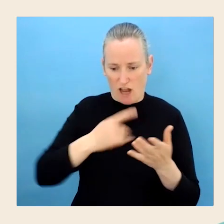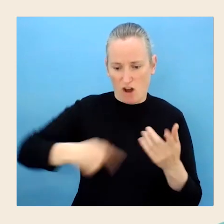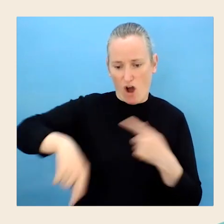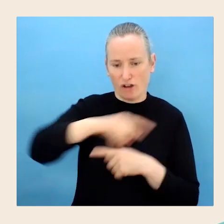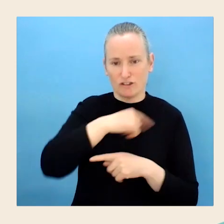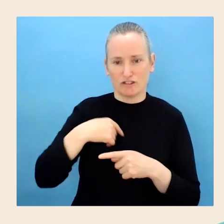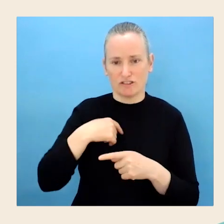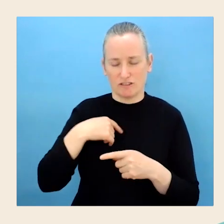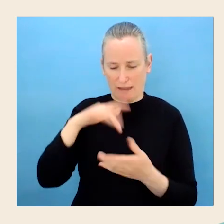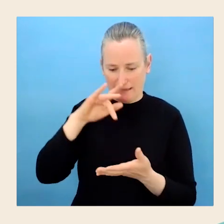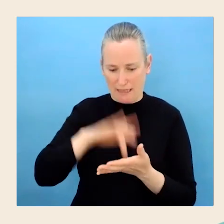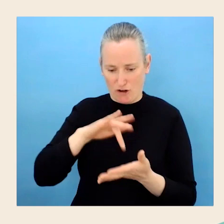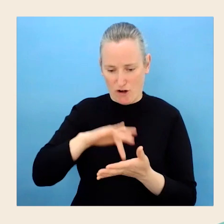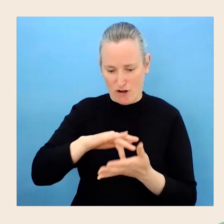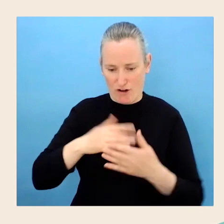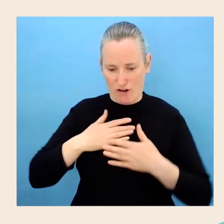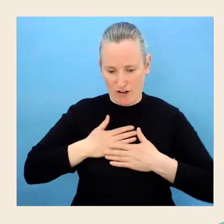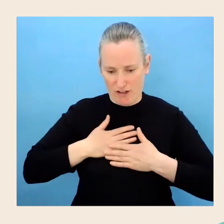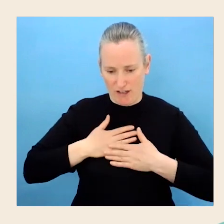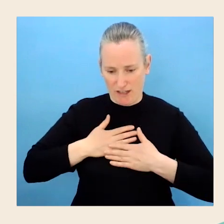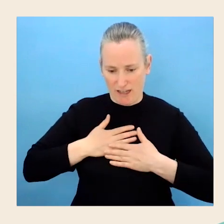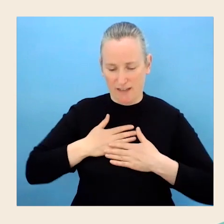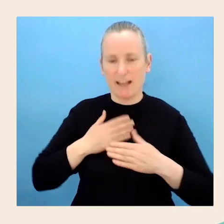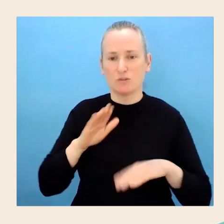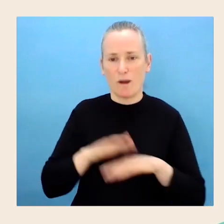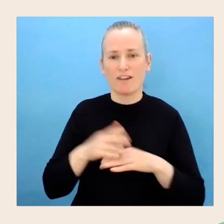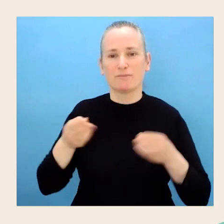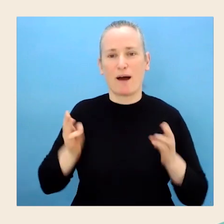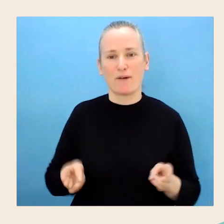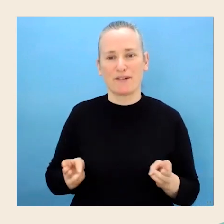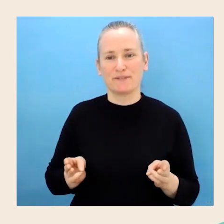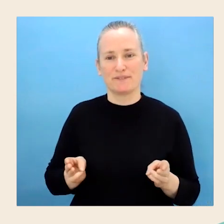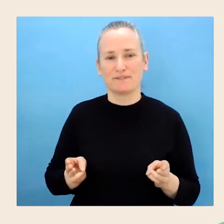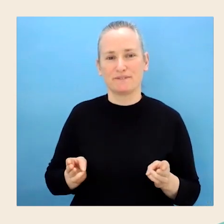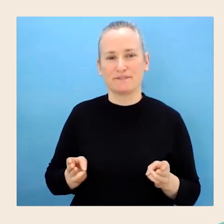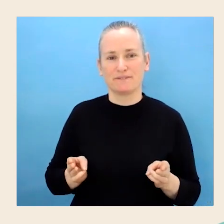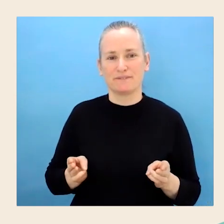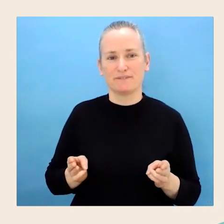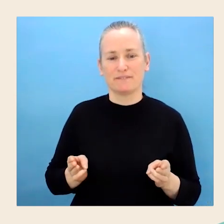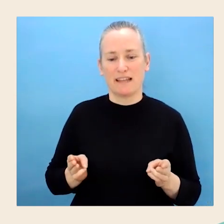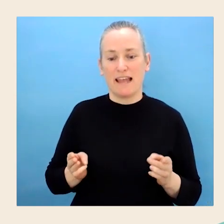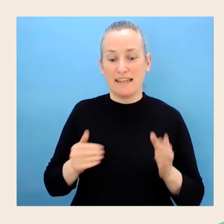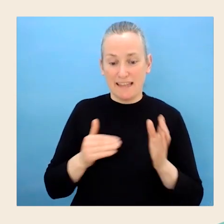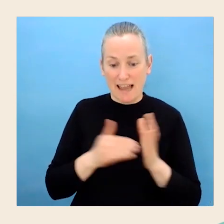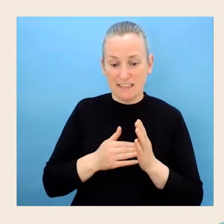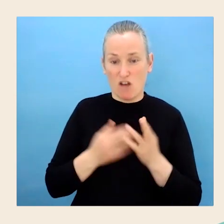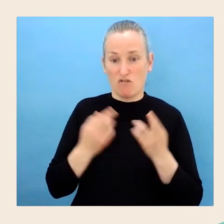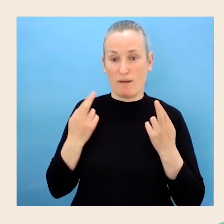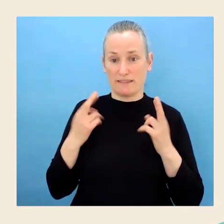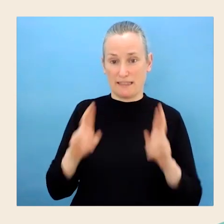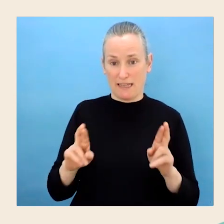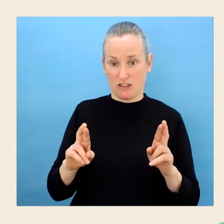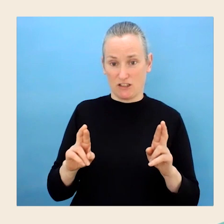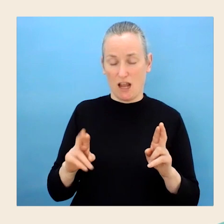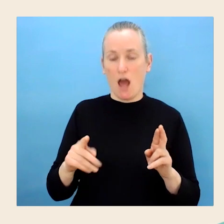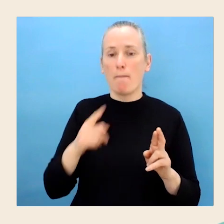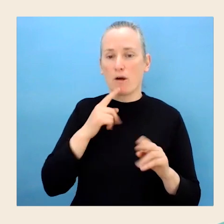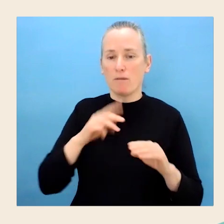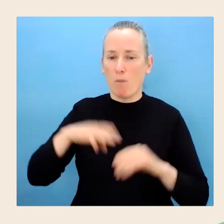while it is representation, it is more than that, but I think that's the thing.